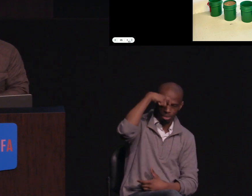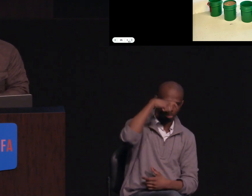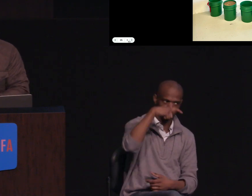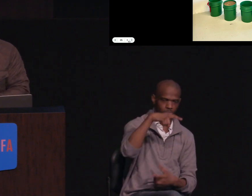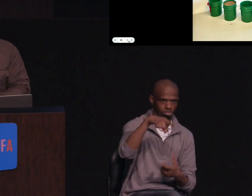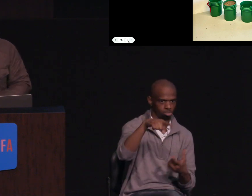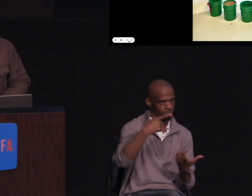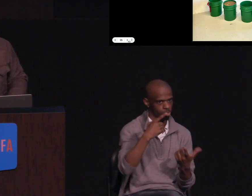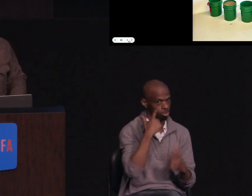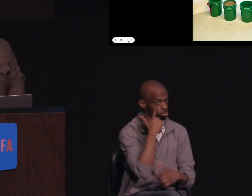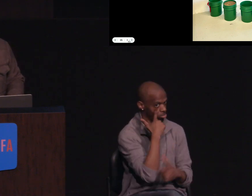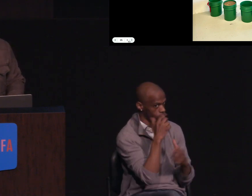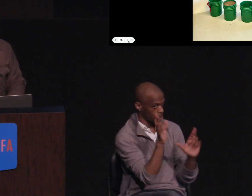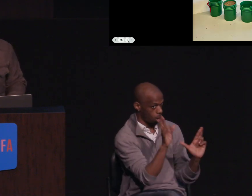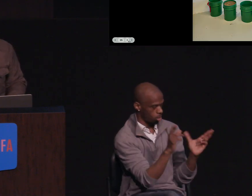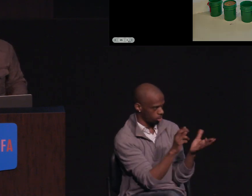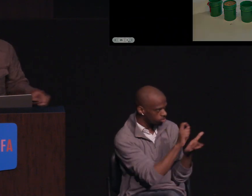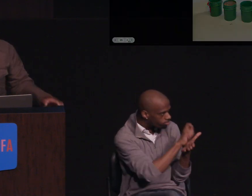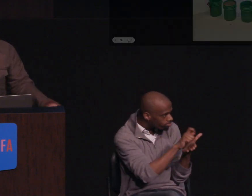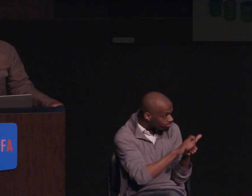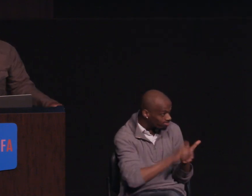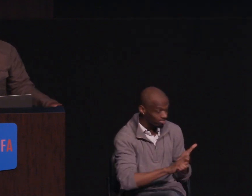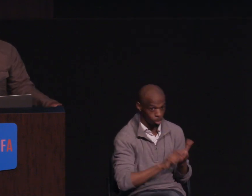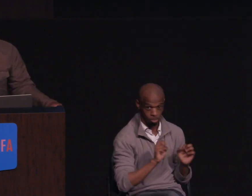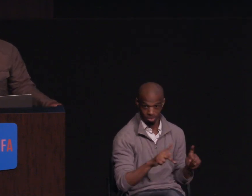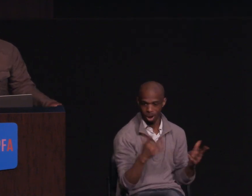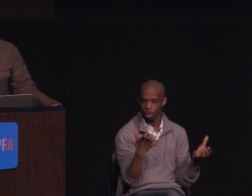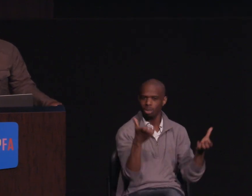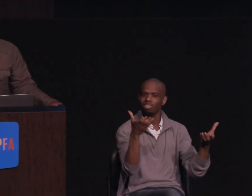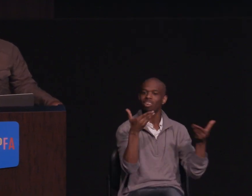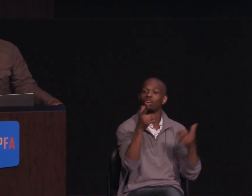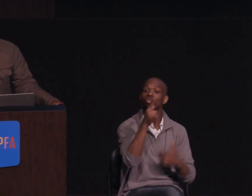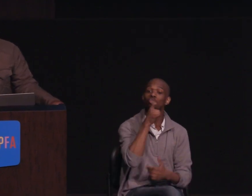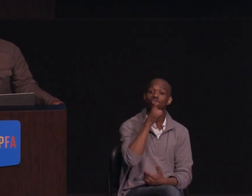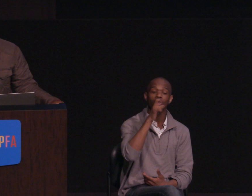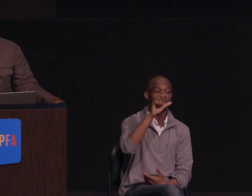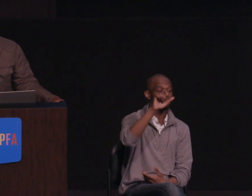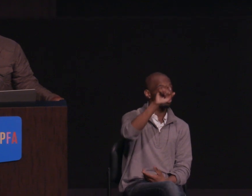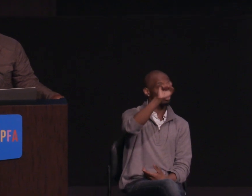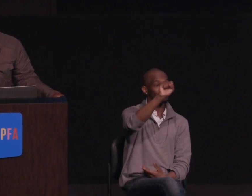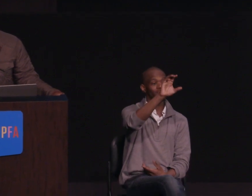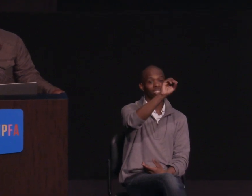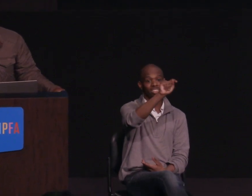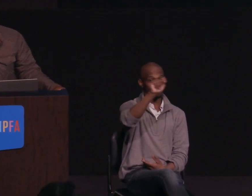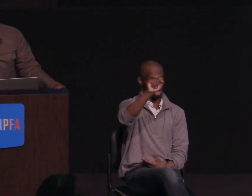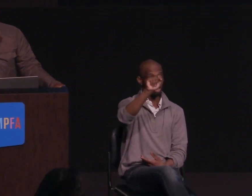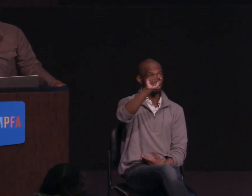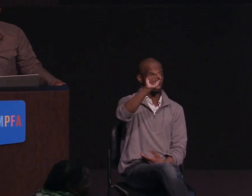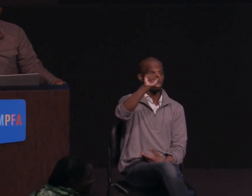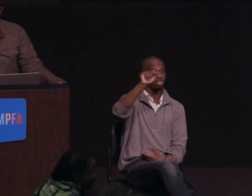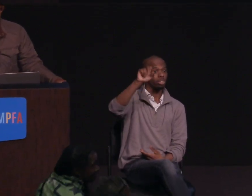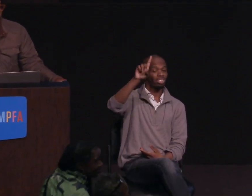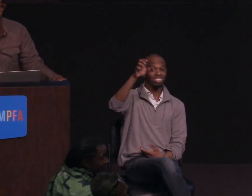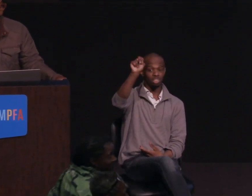So I will invite them to the stage. Mr. Scott, Kanchan Dawn Hunter, and Pandora Thomas.